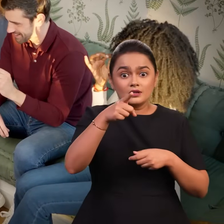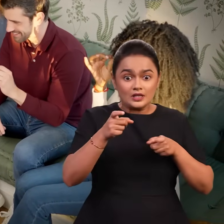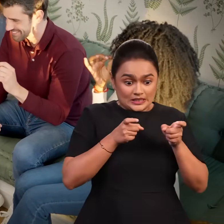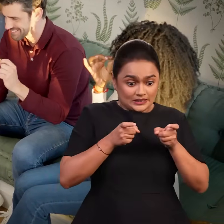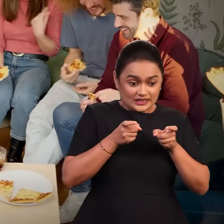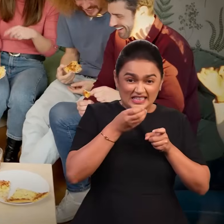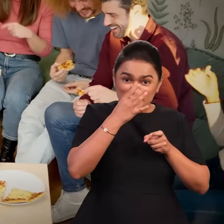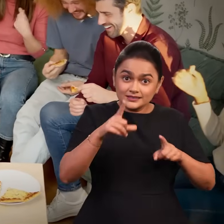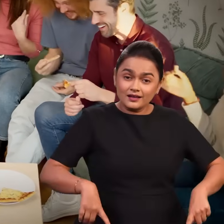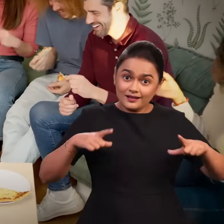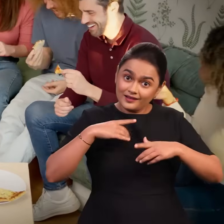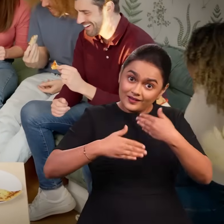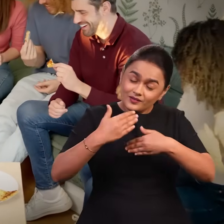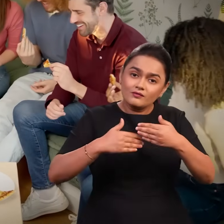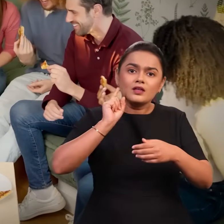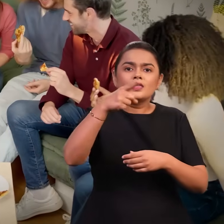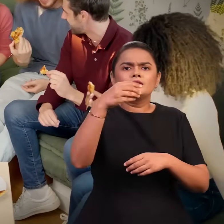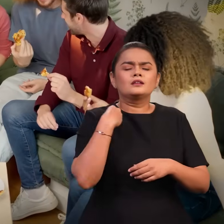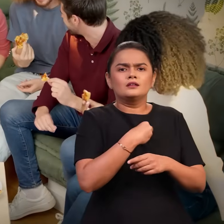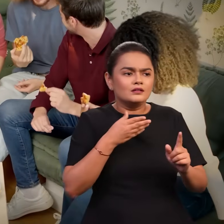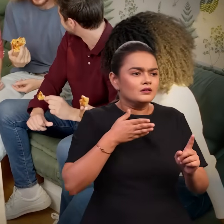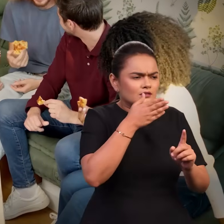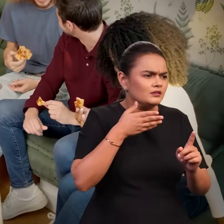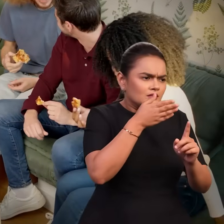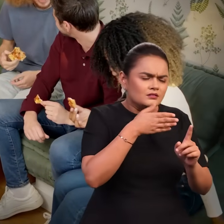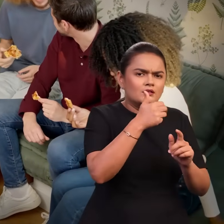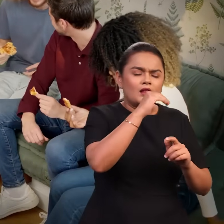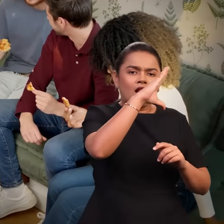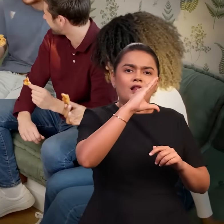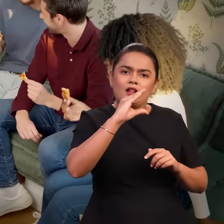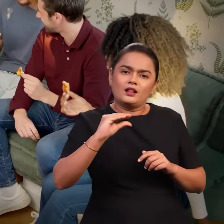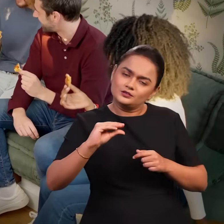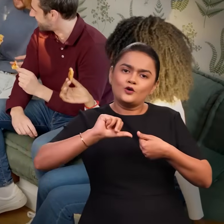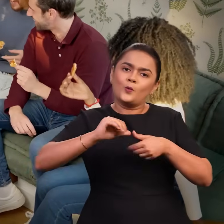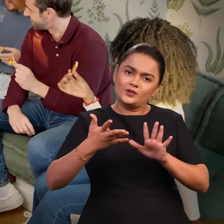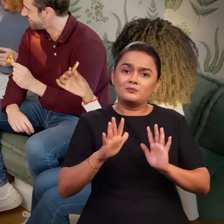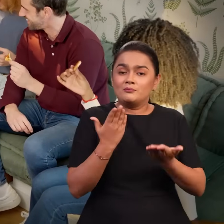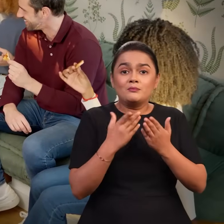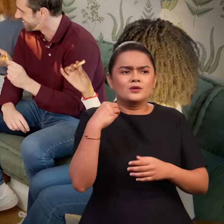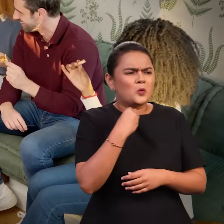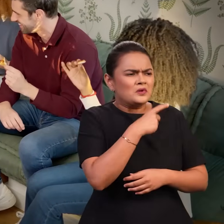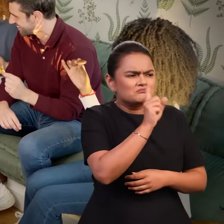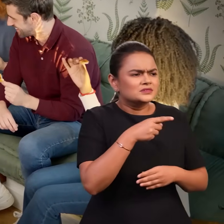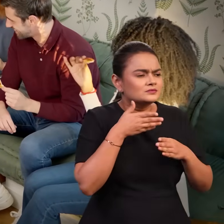and include it in your life, the lesser you have to visit the doctor. Or you won't need to visit them at all.